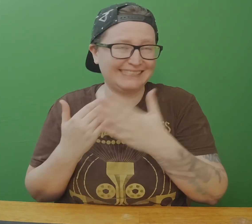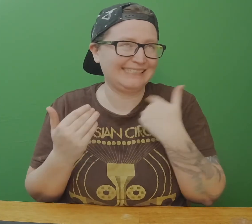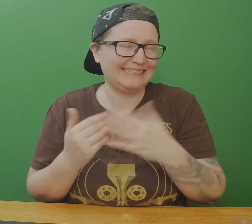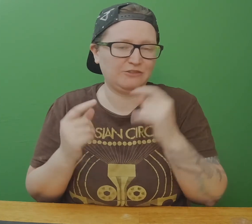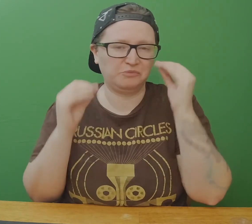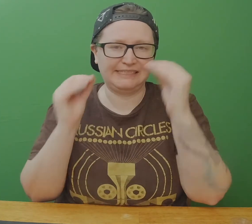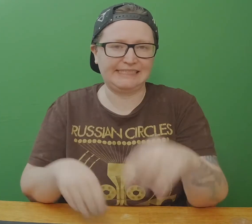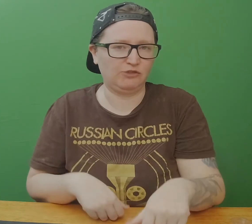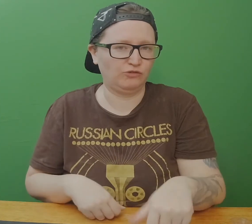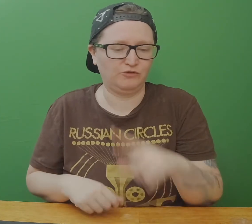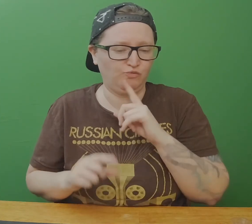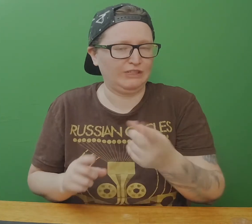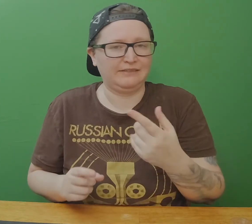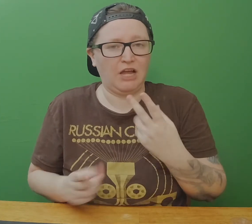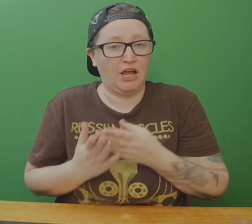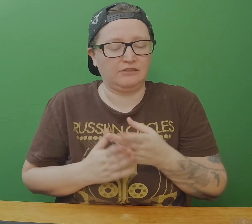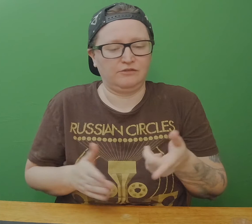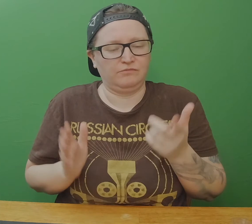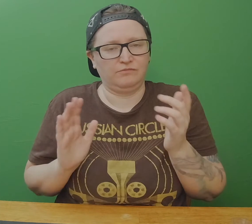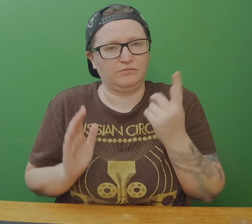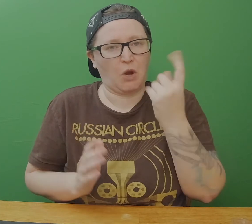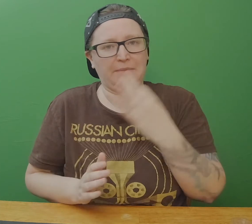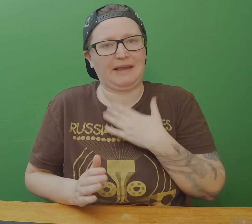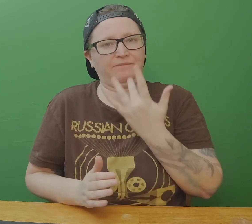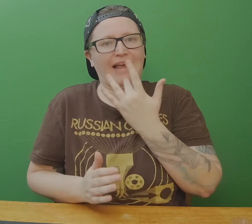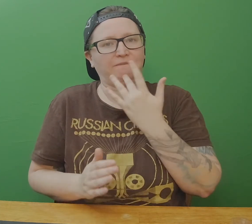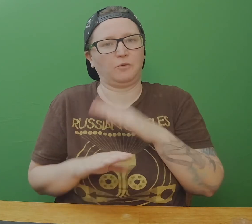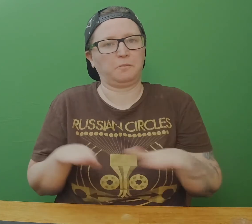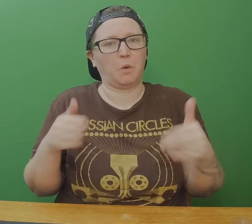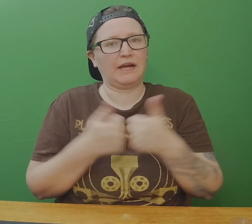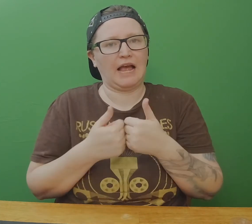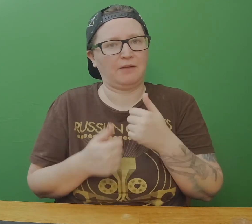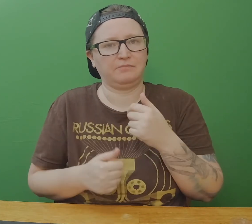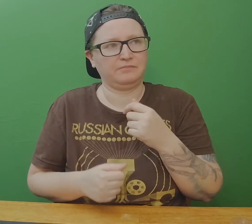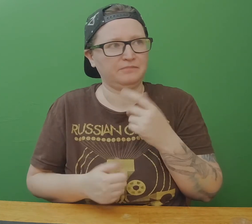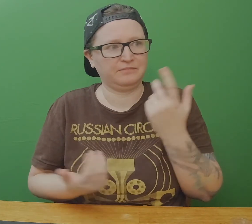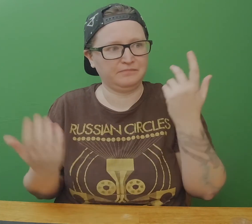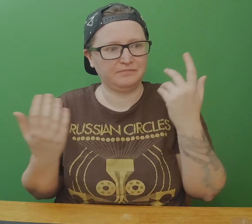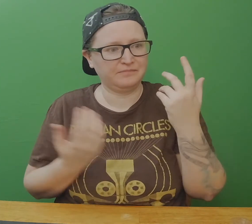basic games and this is so easy to teach I mean honestly this is one of my favorite board games